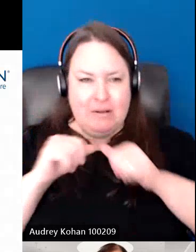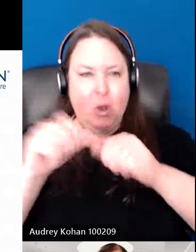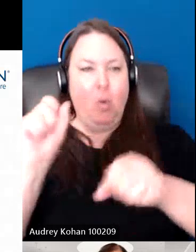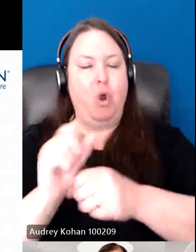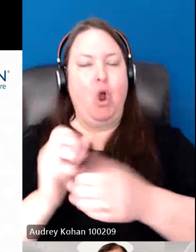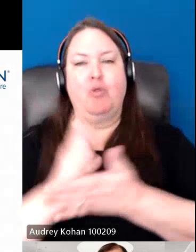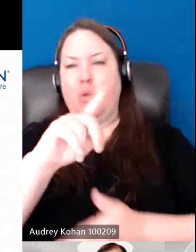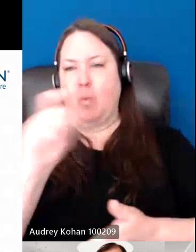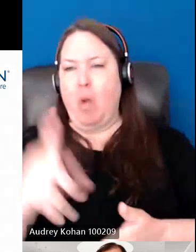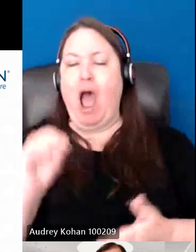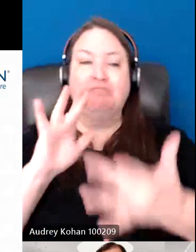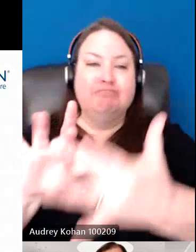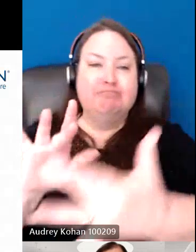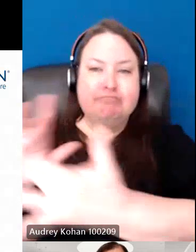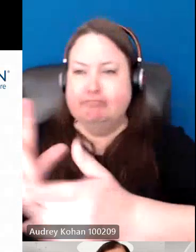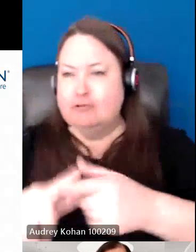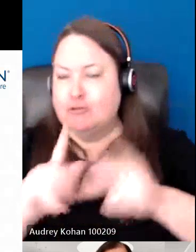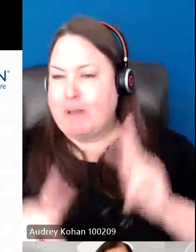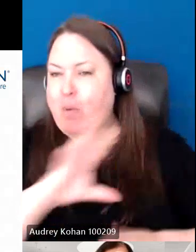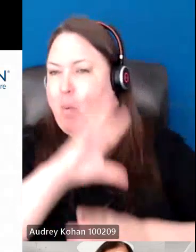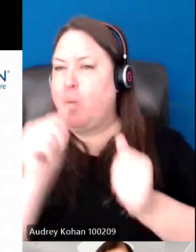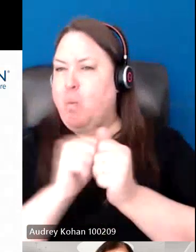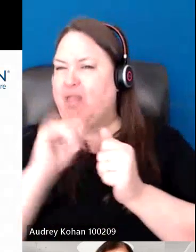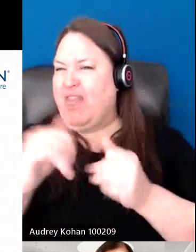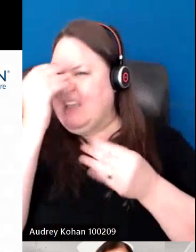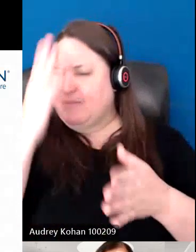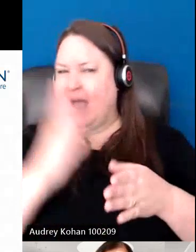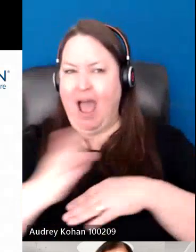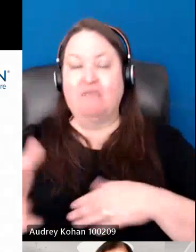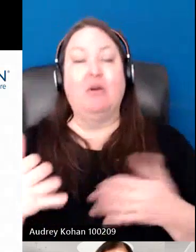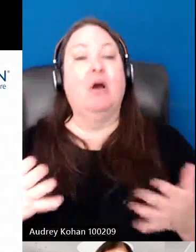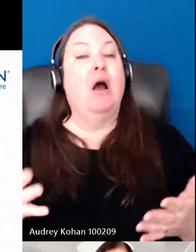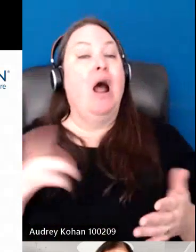and reach out to folks U with that information afterwards as mentioned the recording of the